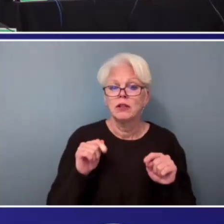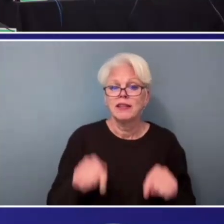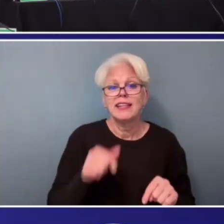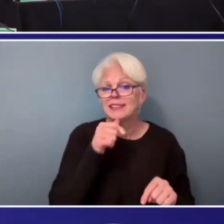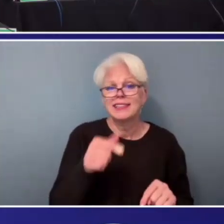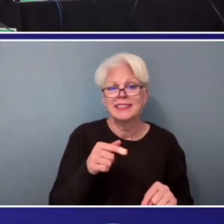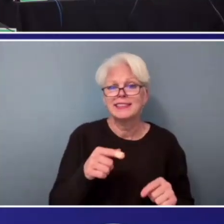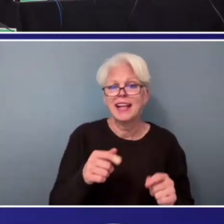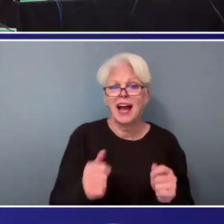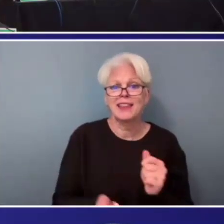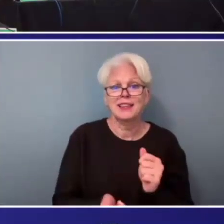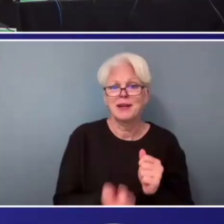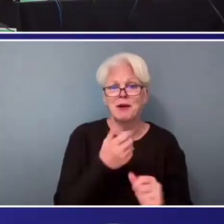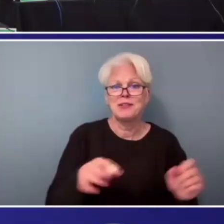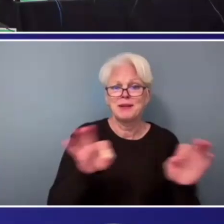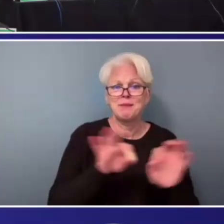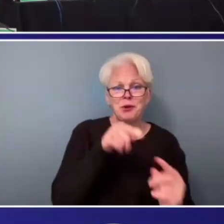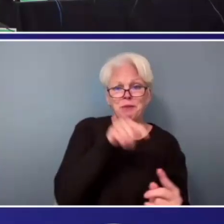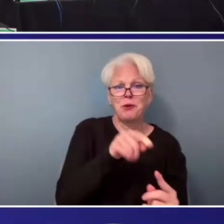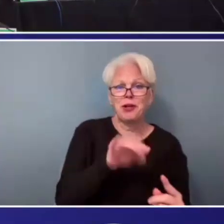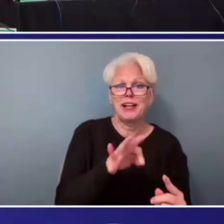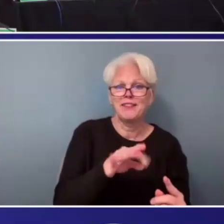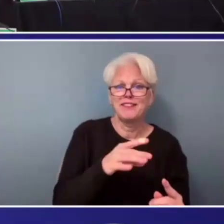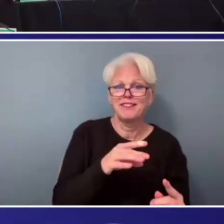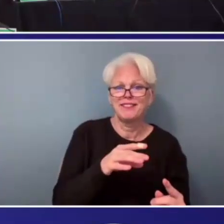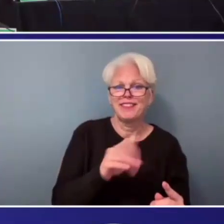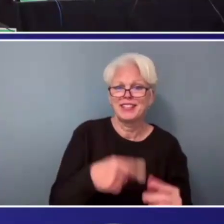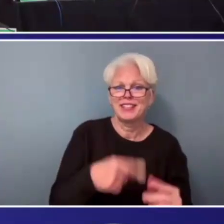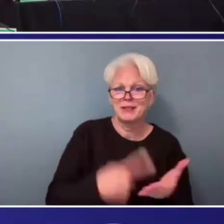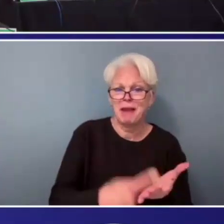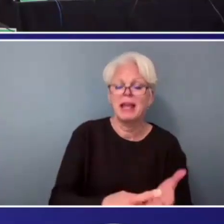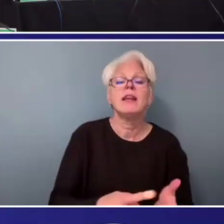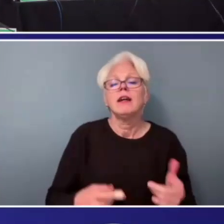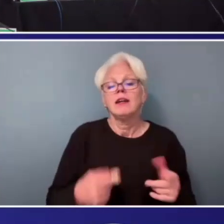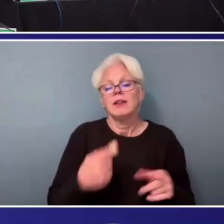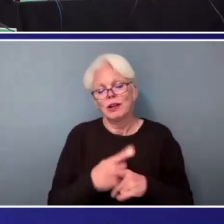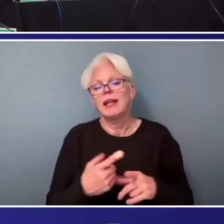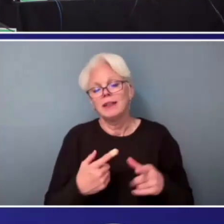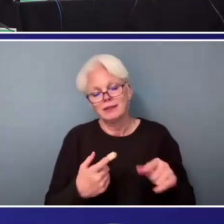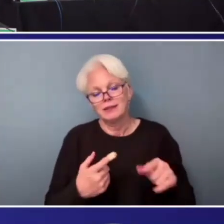It's not. Exactly. And we can, we can have some additional discussion on that. And so maybe we should talk a little